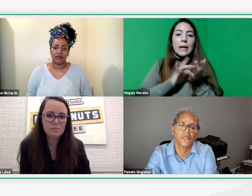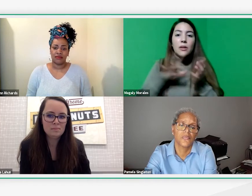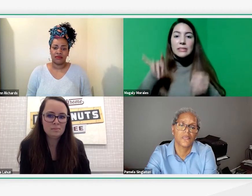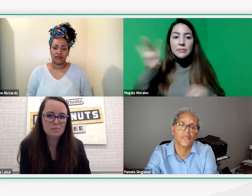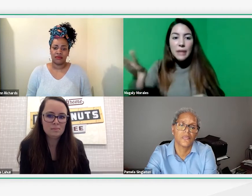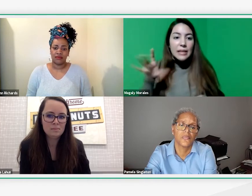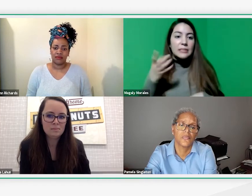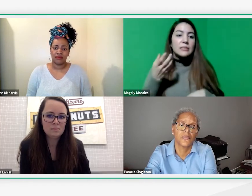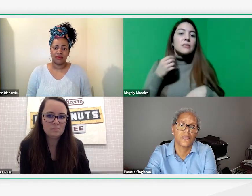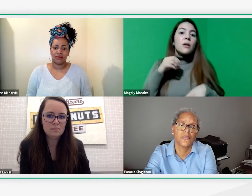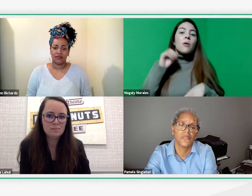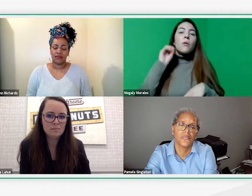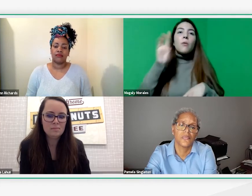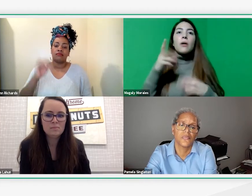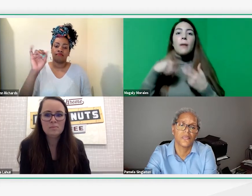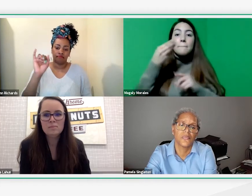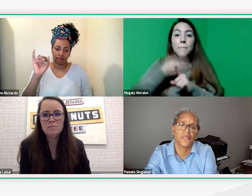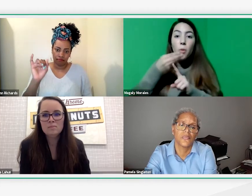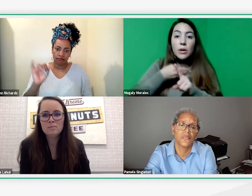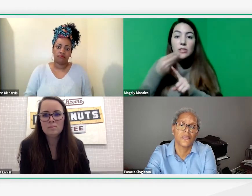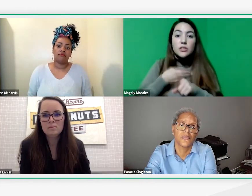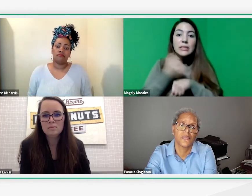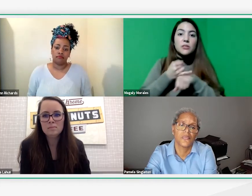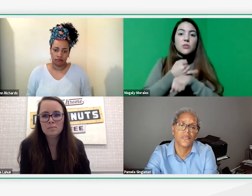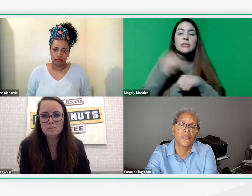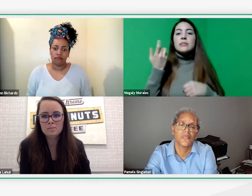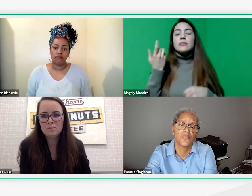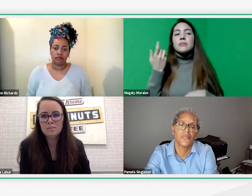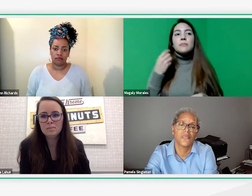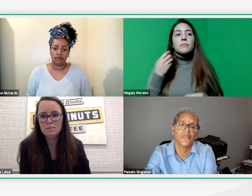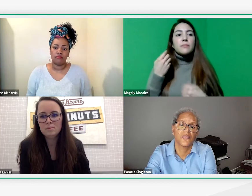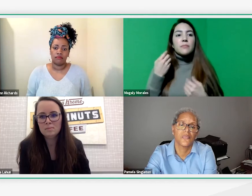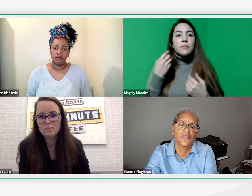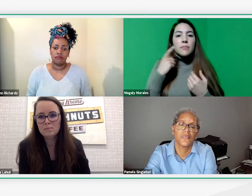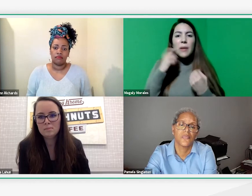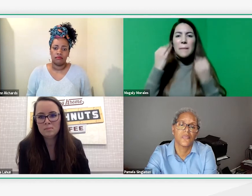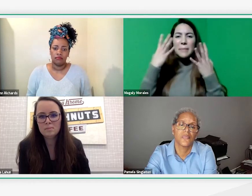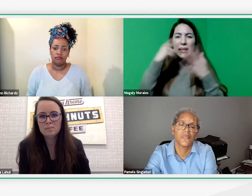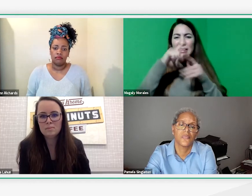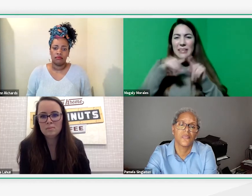Sometimes we miss that. Medical expenses. Or, mortgage insurance.